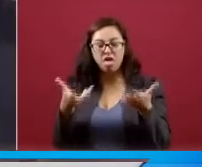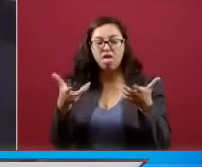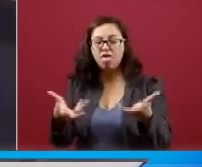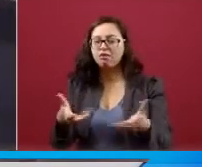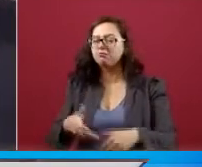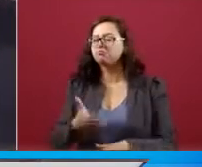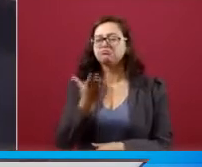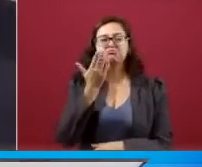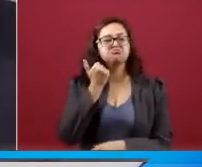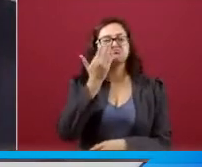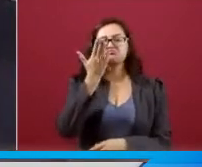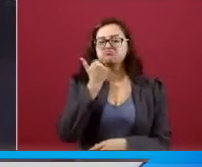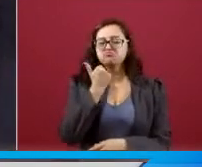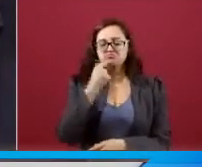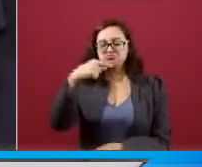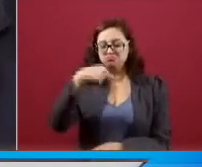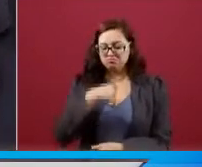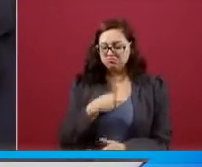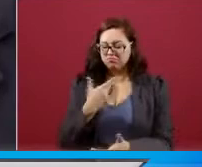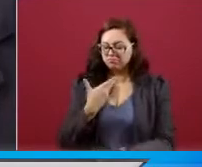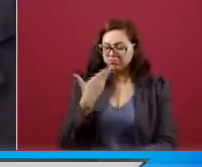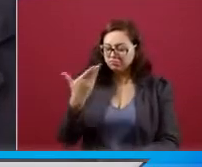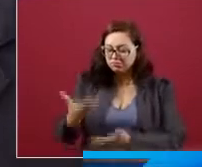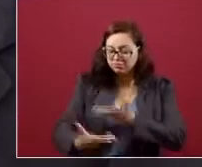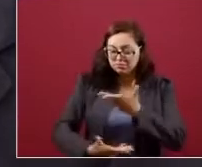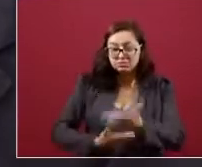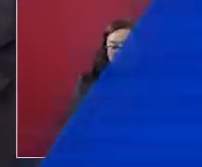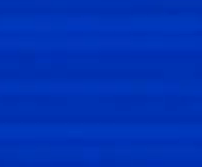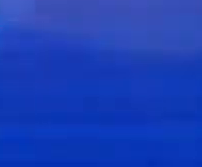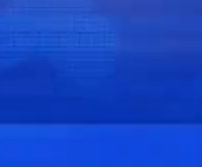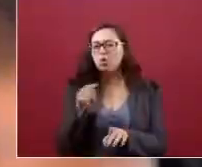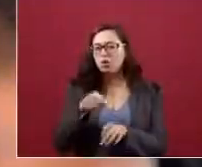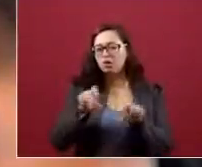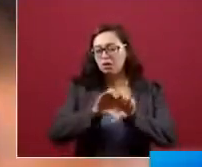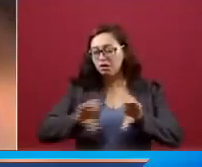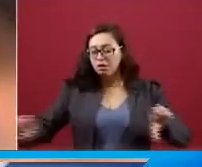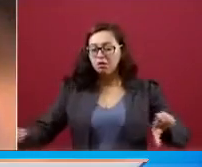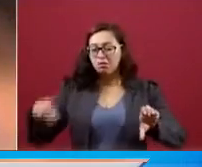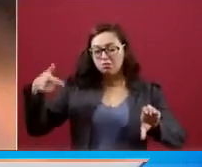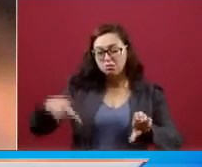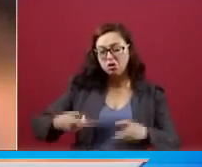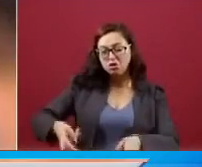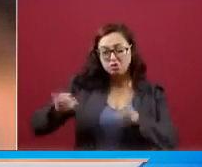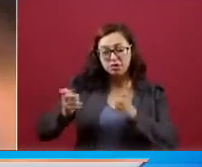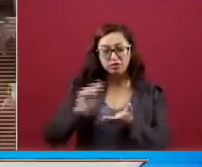and at the end of 2024 it will finish its mandate 4. Confrontation in Hidalgo